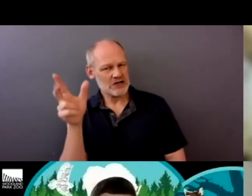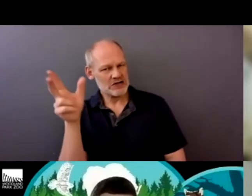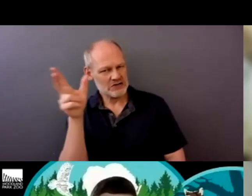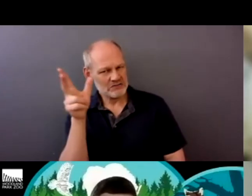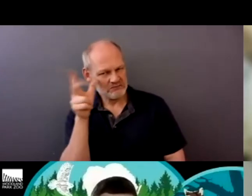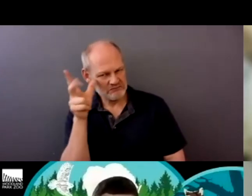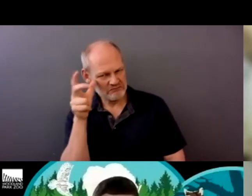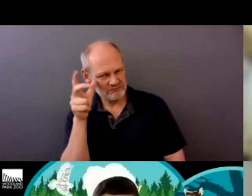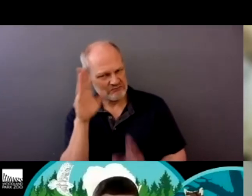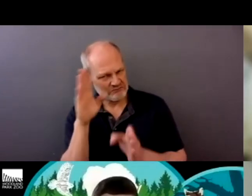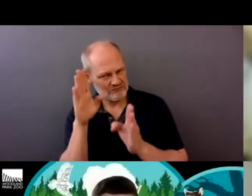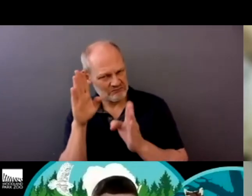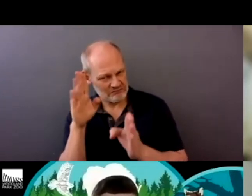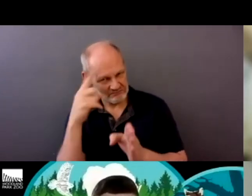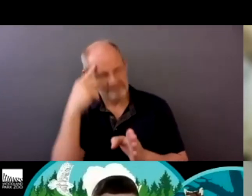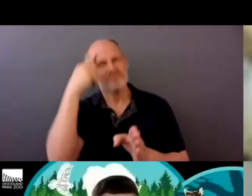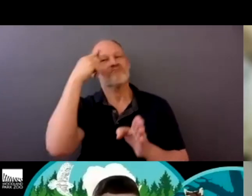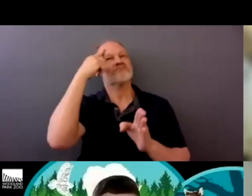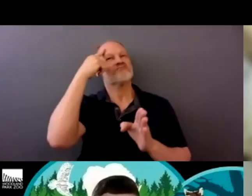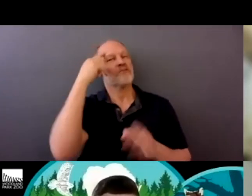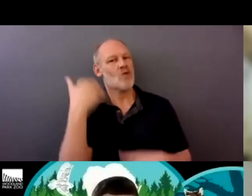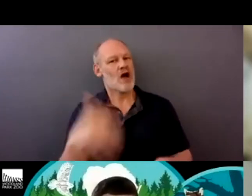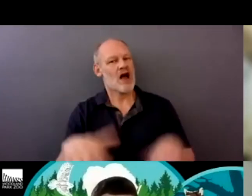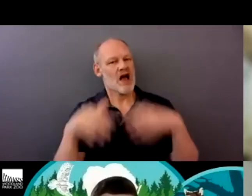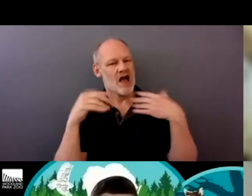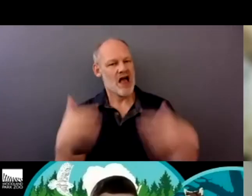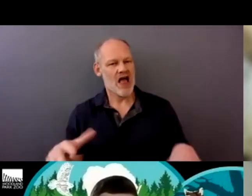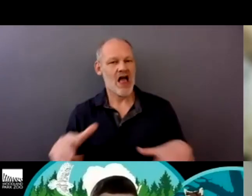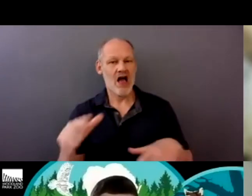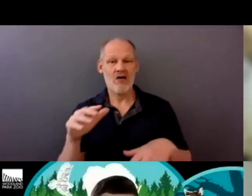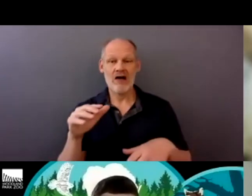it's actually created more access not only for people with disabilities